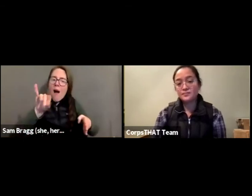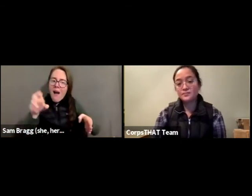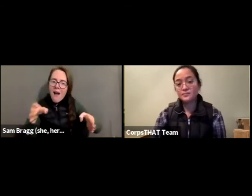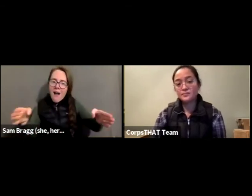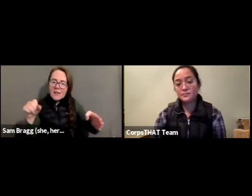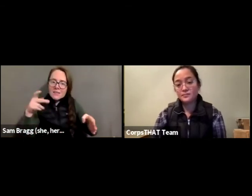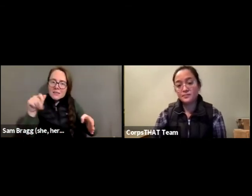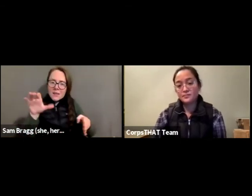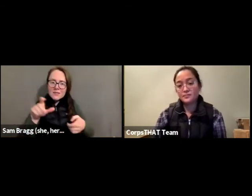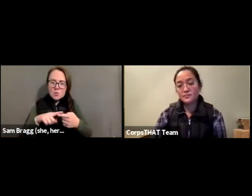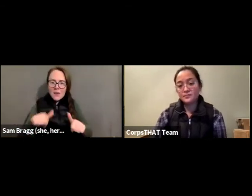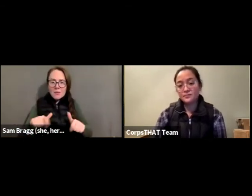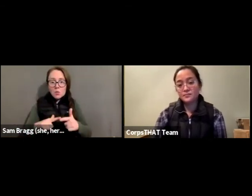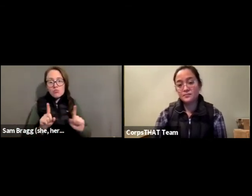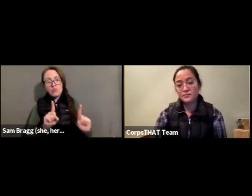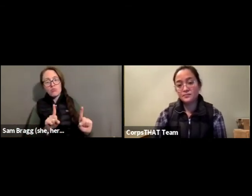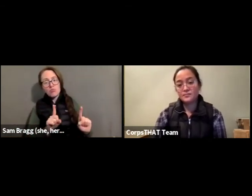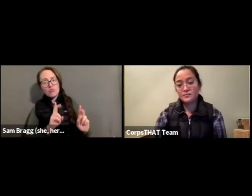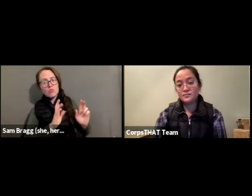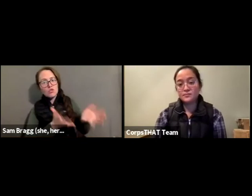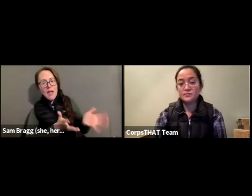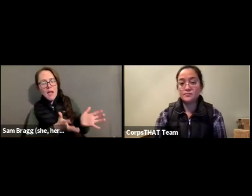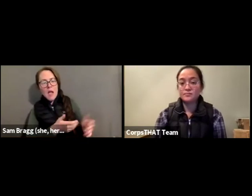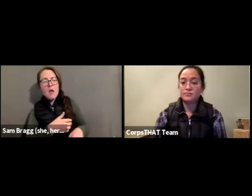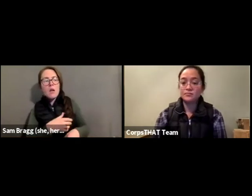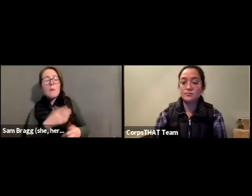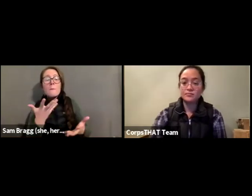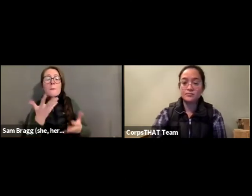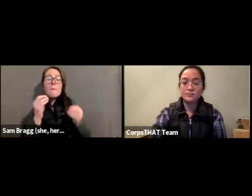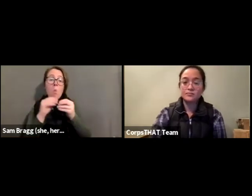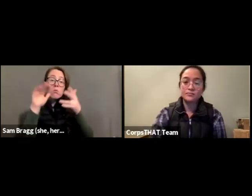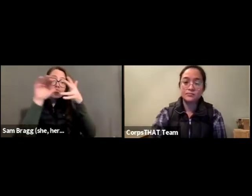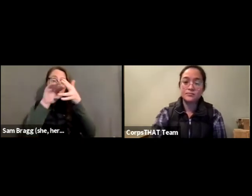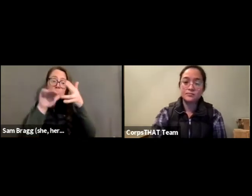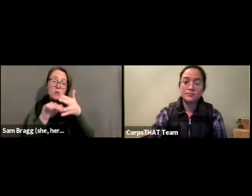there was flat and wide terrain that allowed two people to walk side by side and there was more